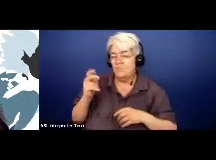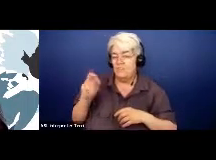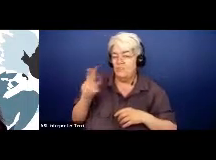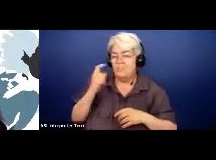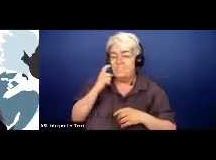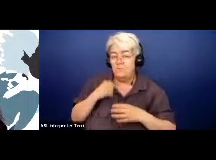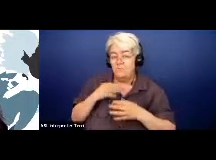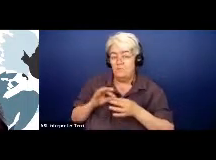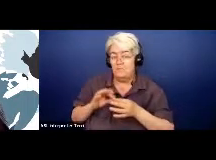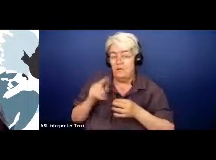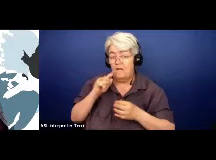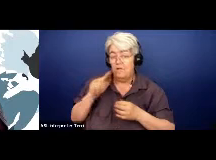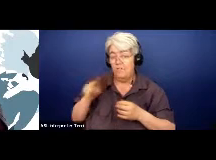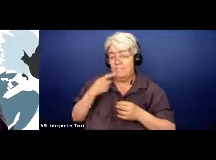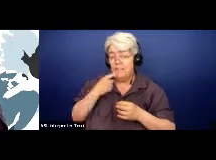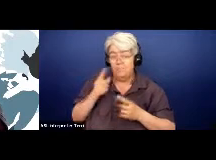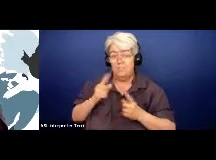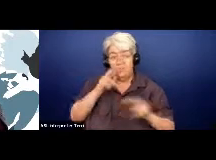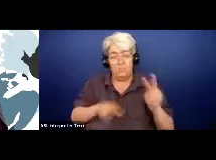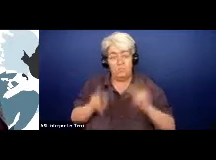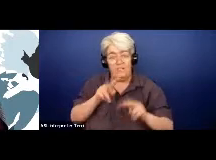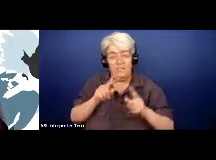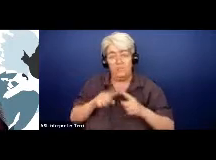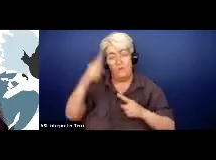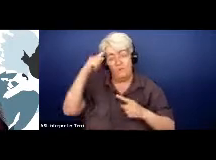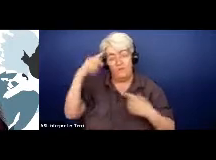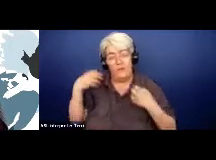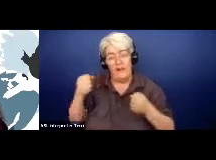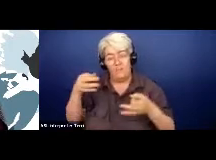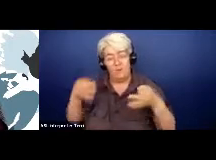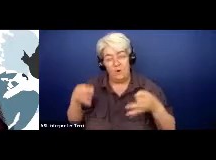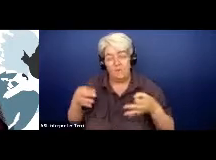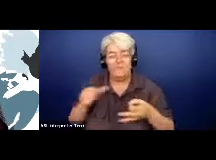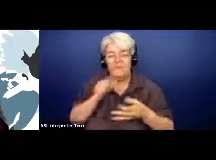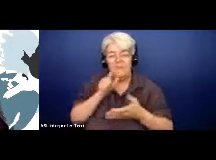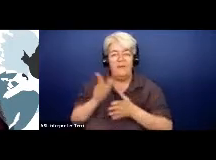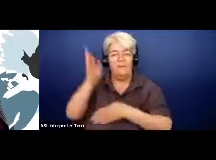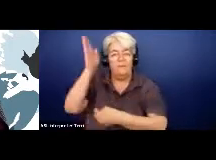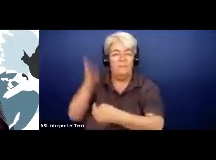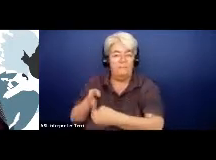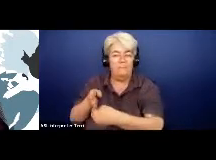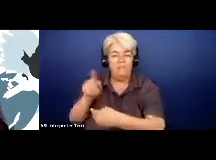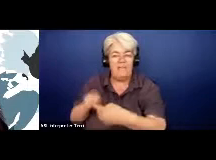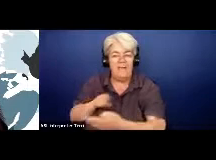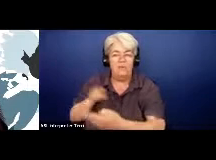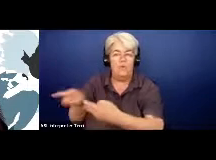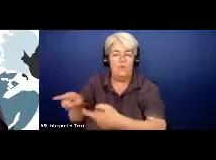screened for the mental health court and wasn't allowed to be in it. We'll talk about that and what's taking place inside